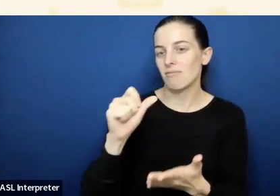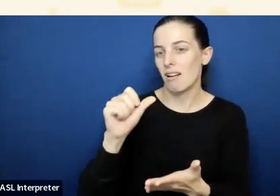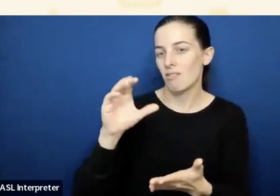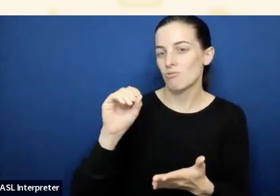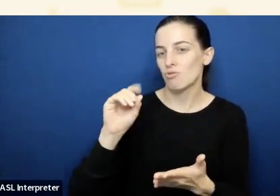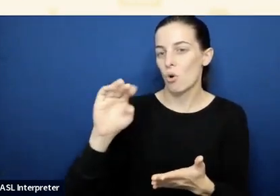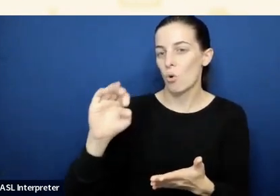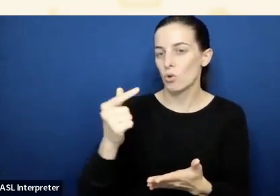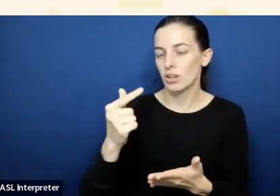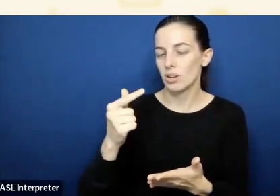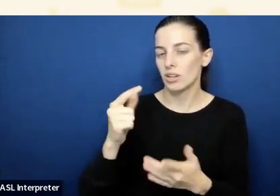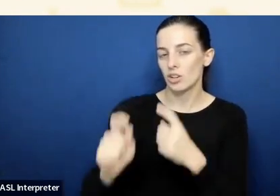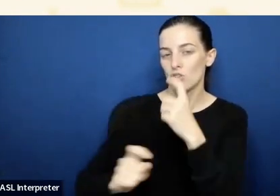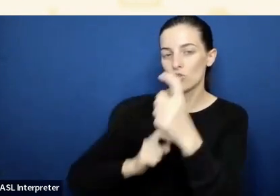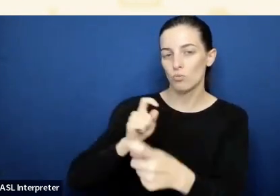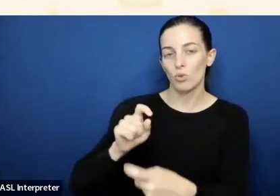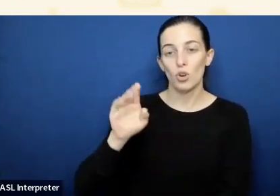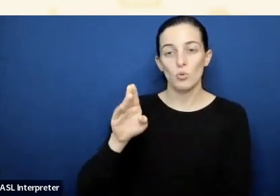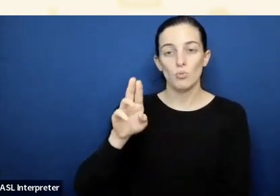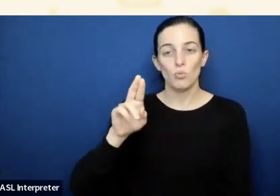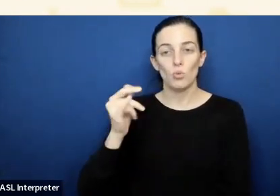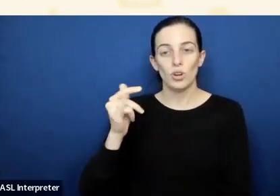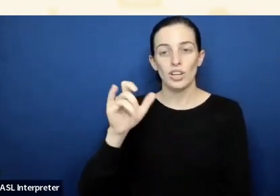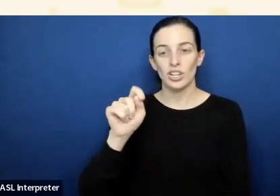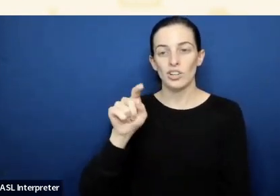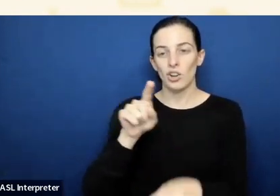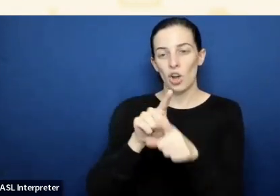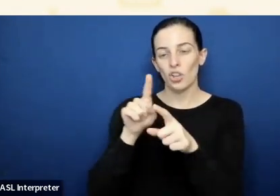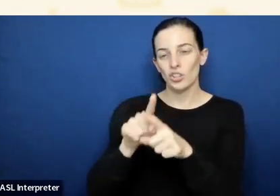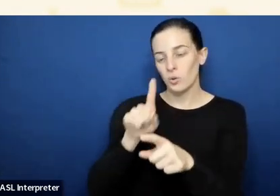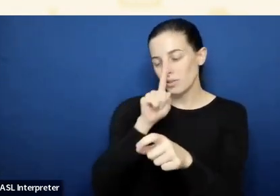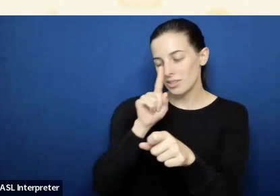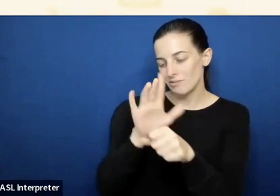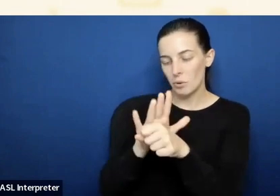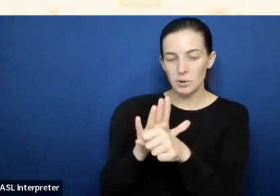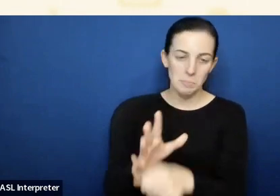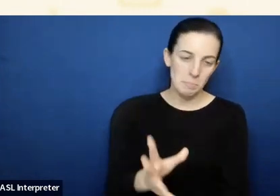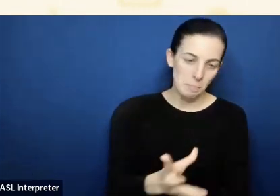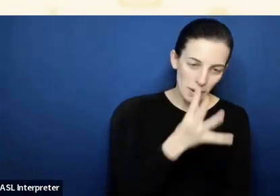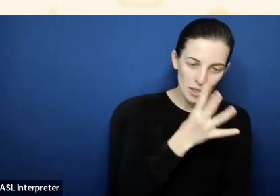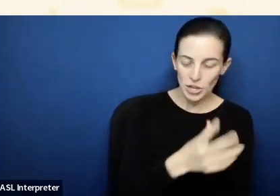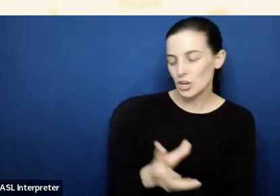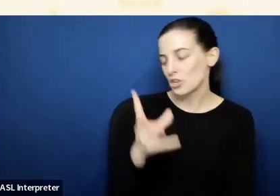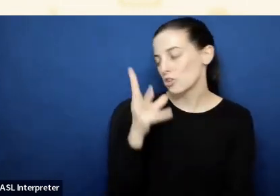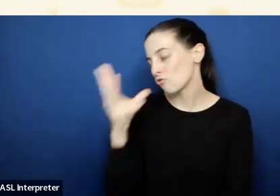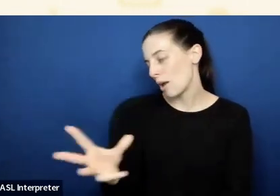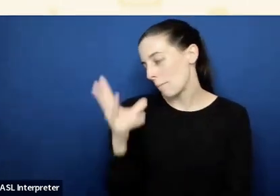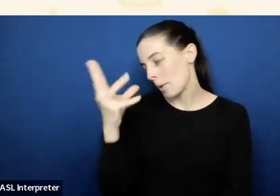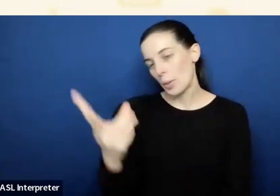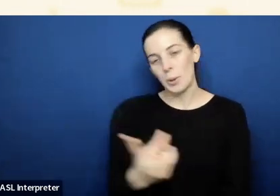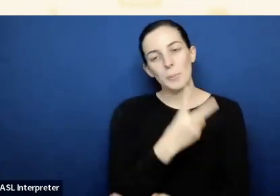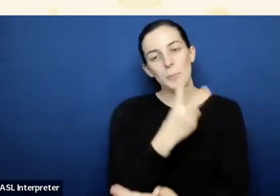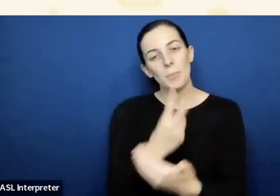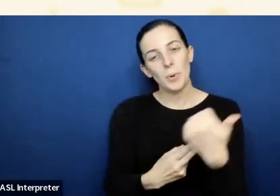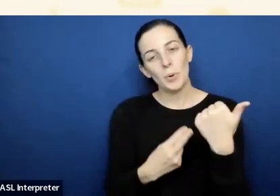Birgit is also a devoted mother and a grandmother. Recently, she victoriously bounced back